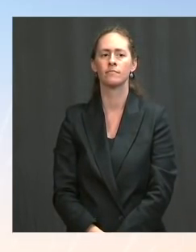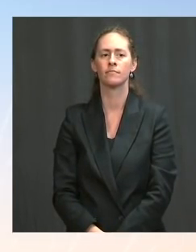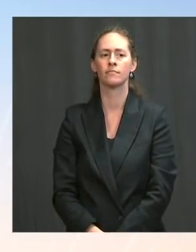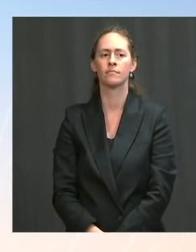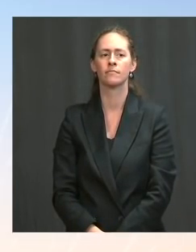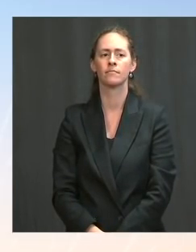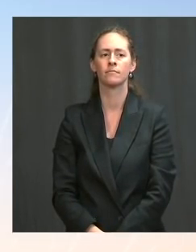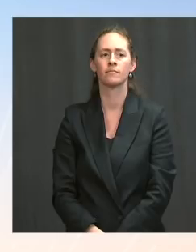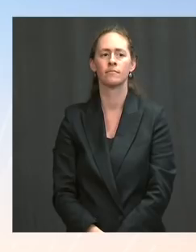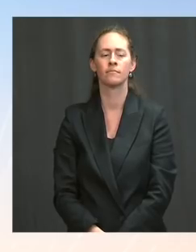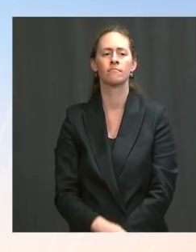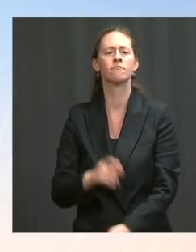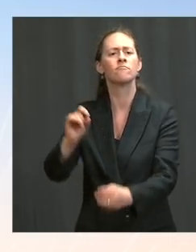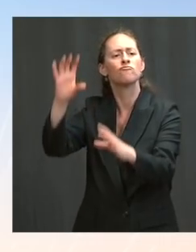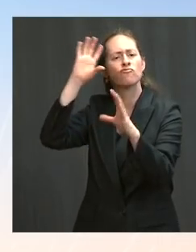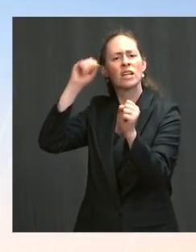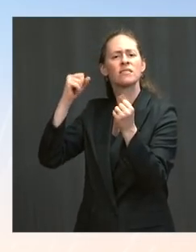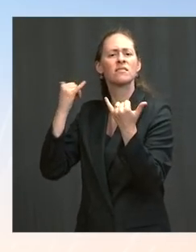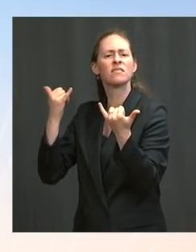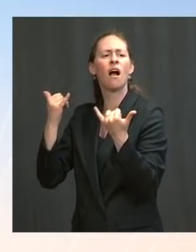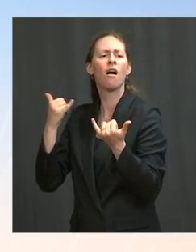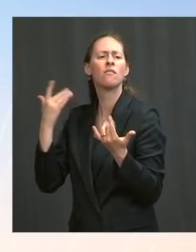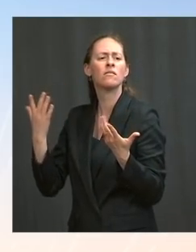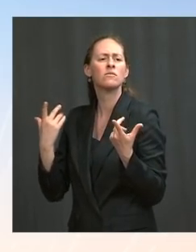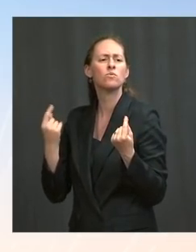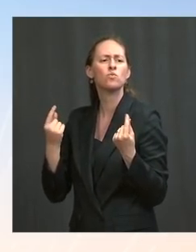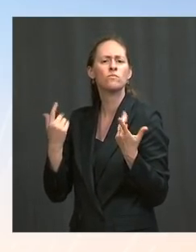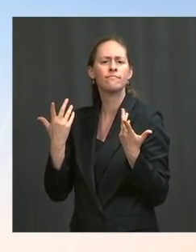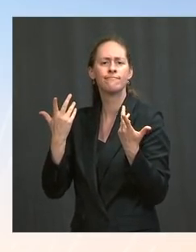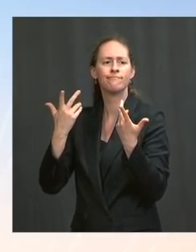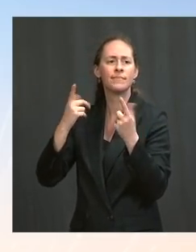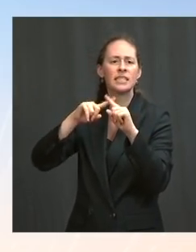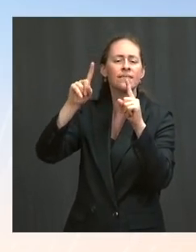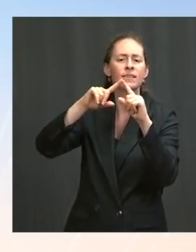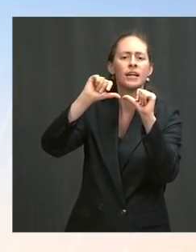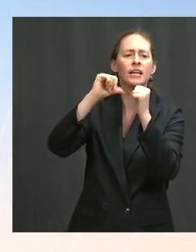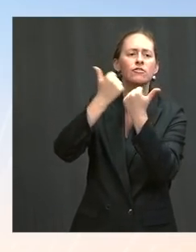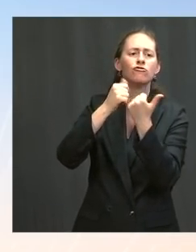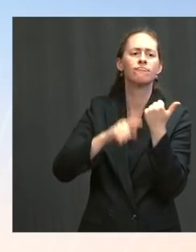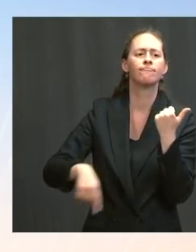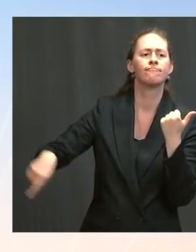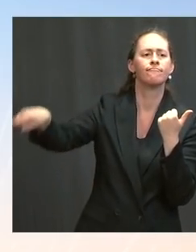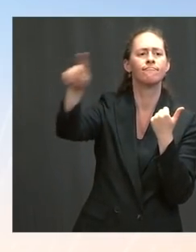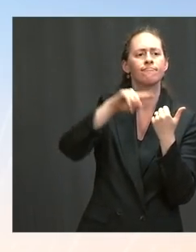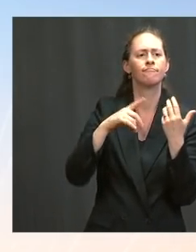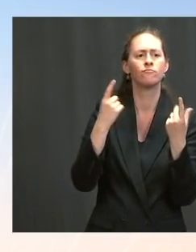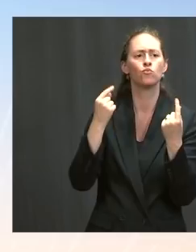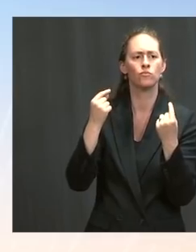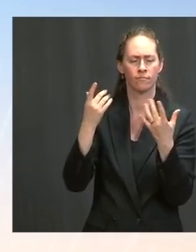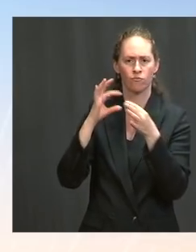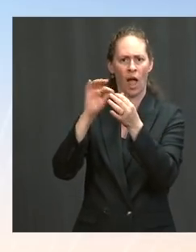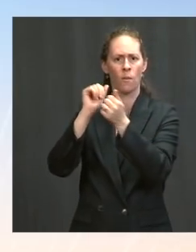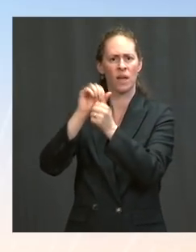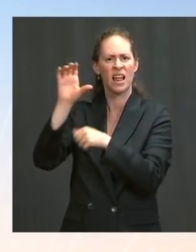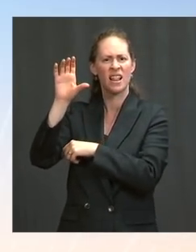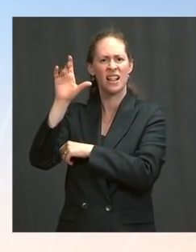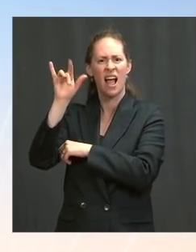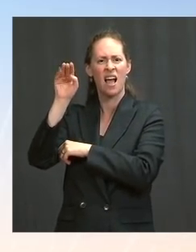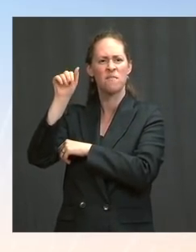are doing to help agencies achieve the goals the President set on climate change early in the administration through his executive orders.